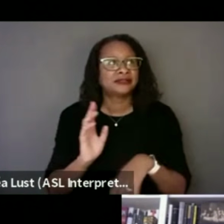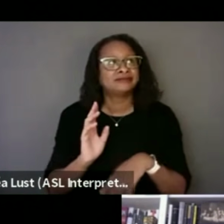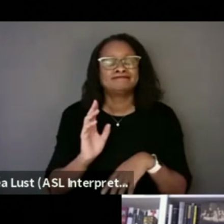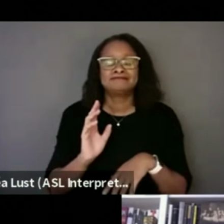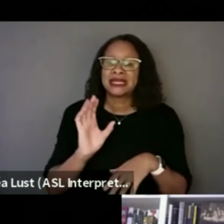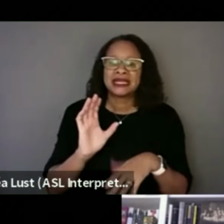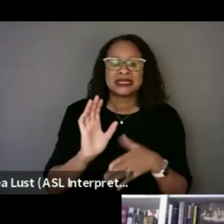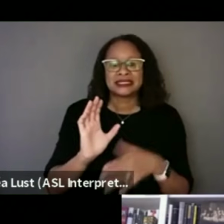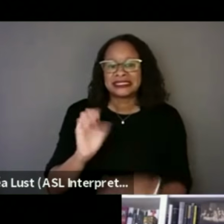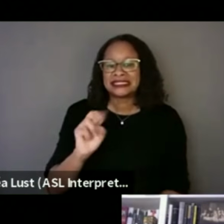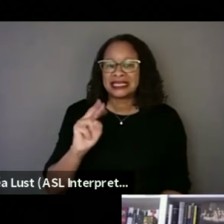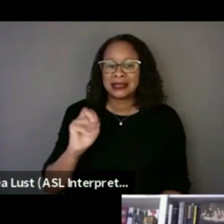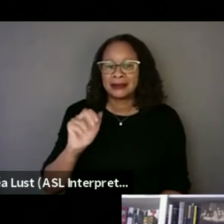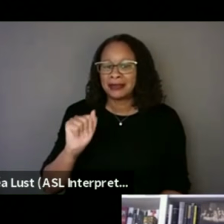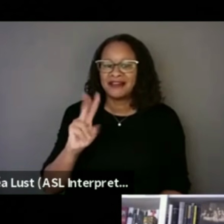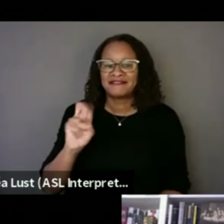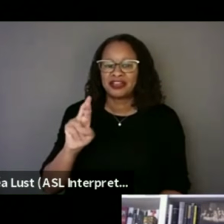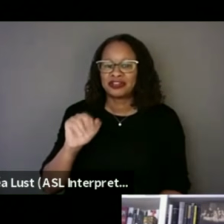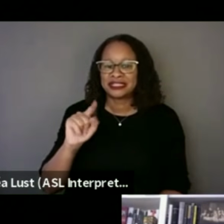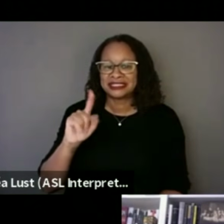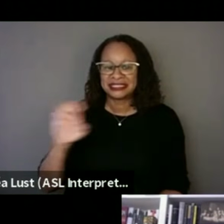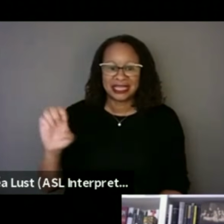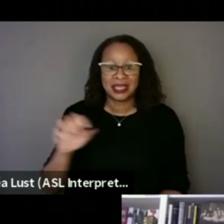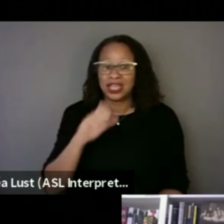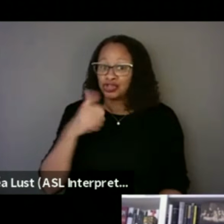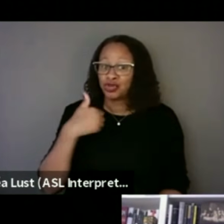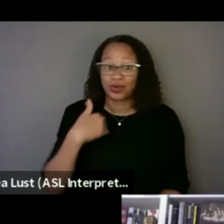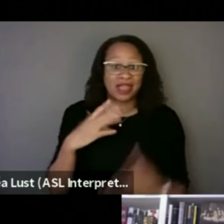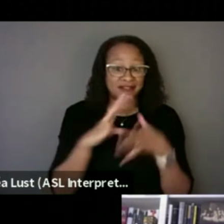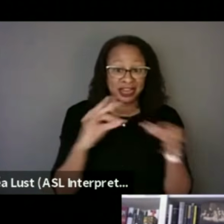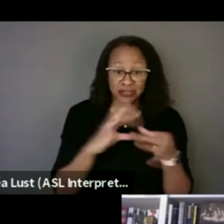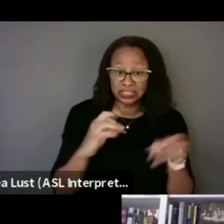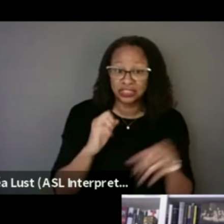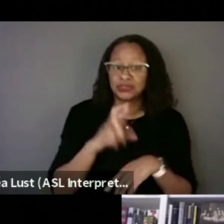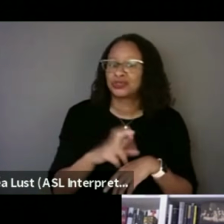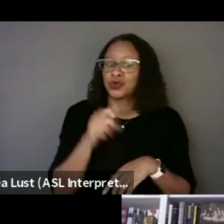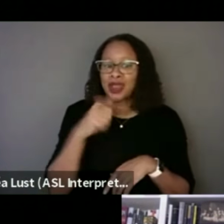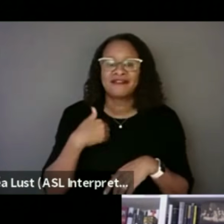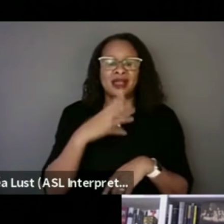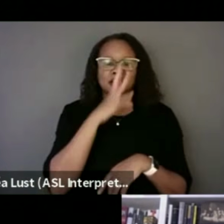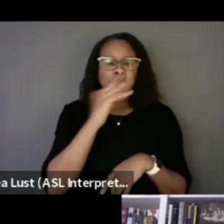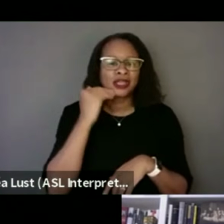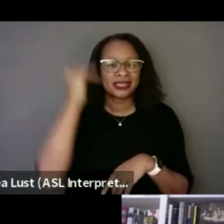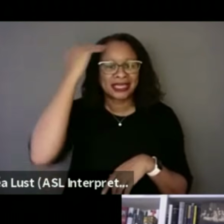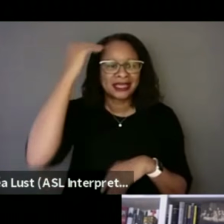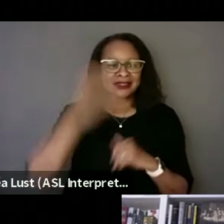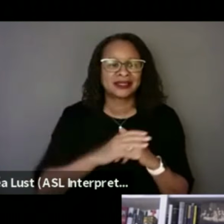You don't have talking heads or narration, like some other documentaries. Megan, I'm sorry, correct me if I'm wrong,